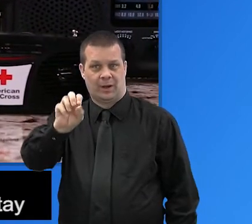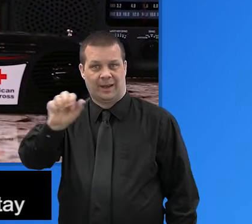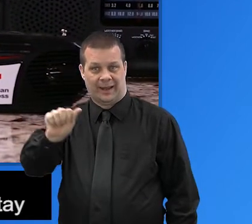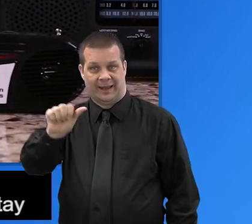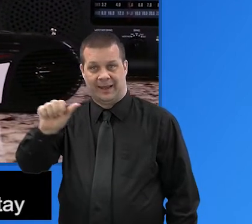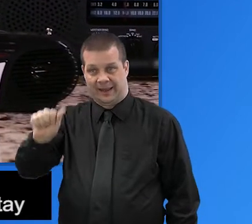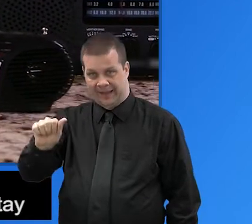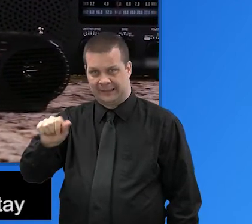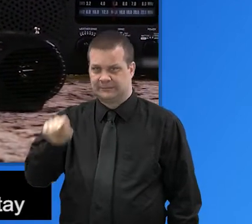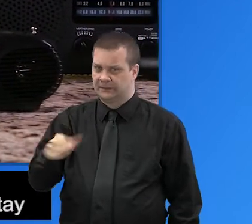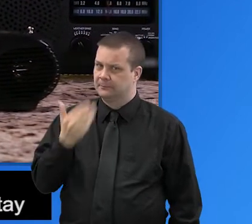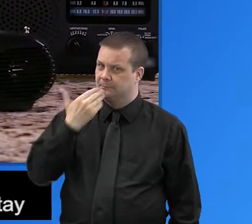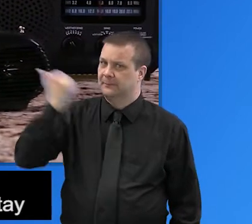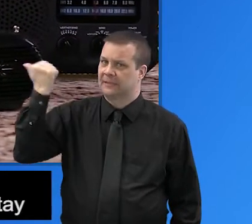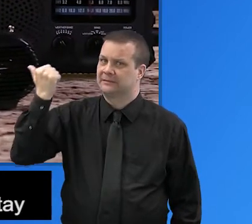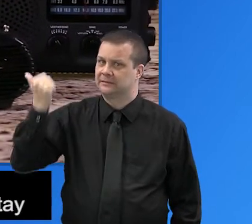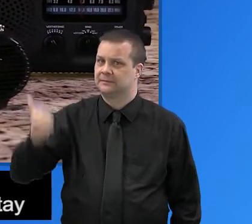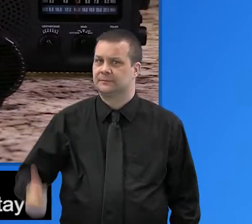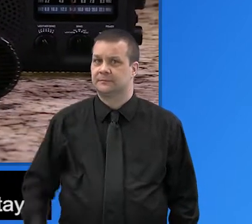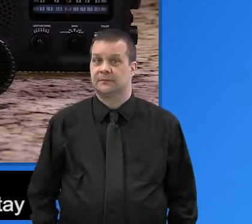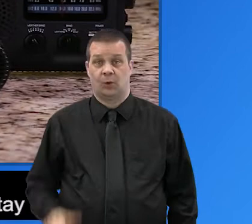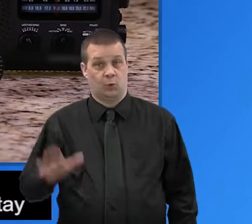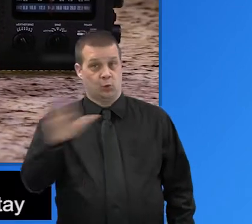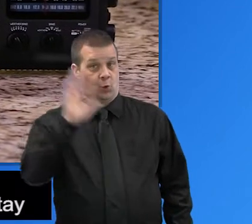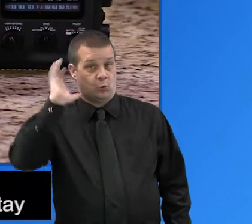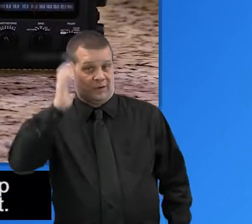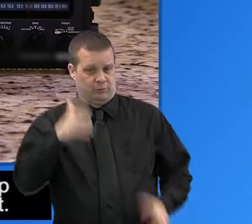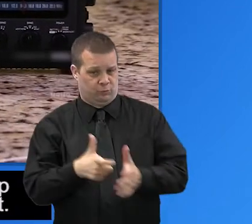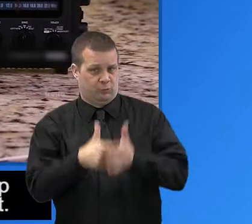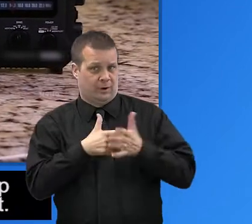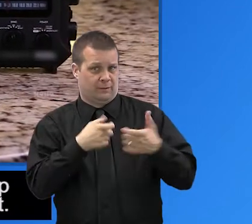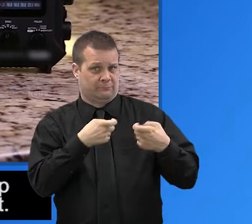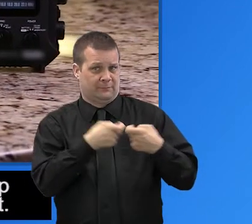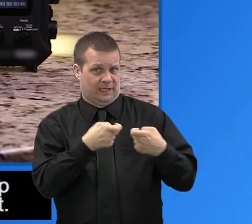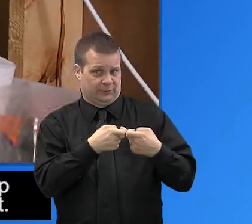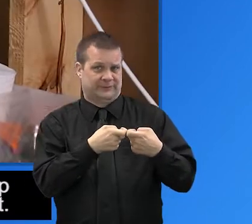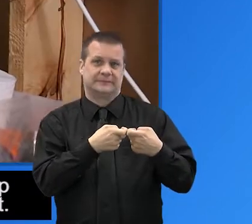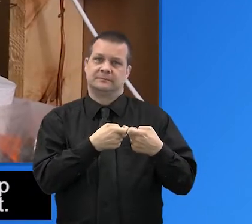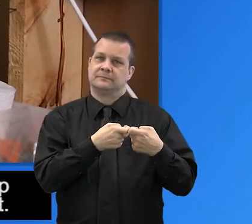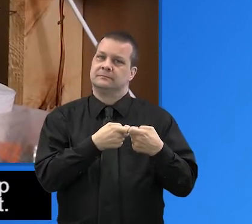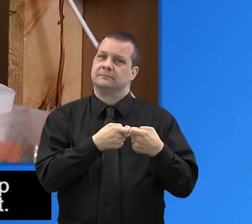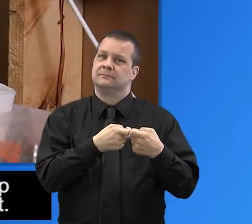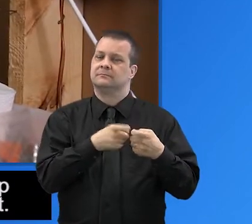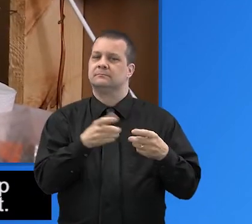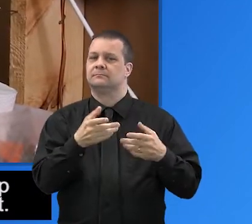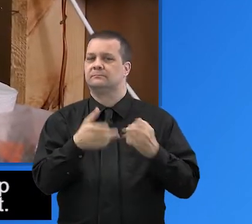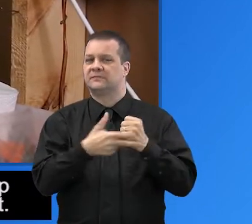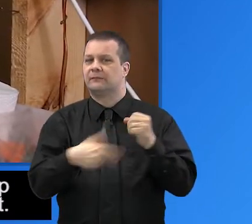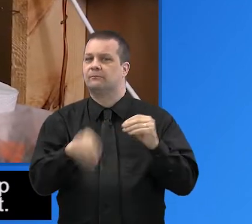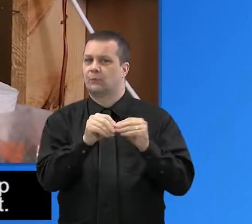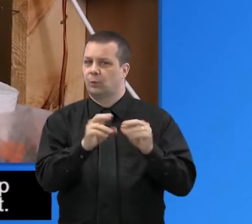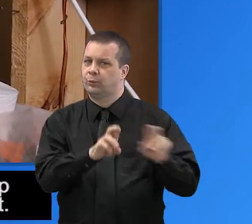(NOAA) weather radio is one of the best ways to stay tuned. If your emergency radio uses